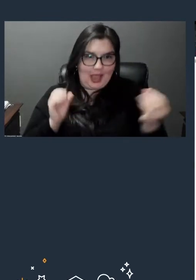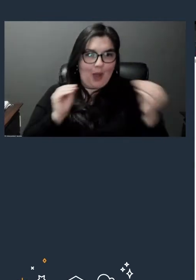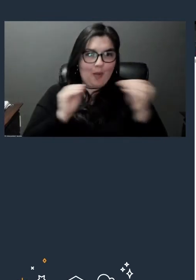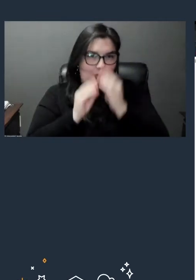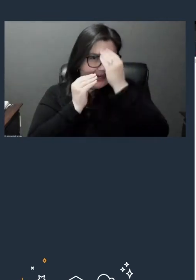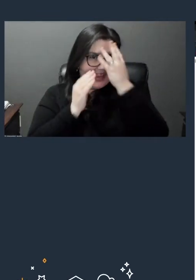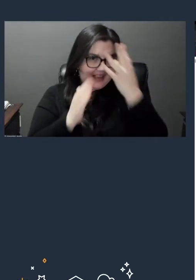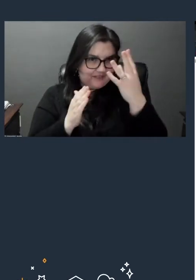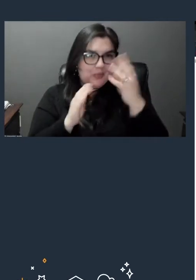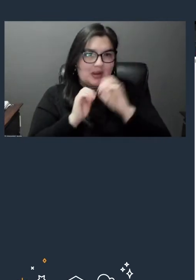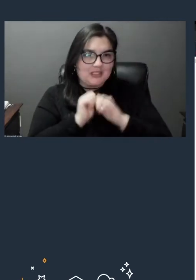from the top end module.